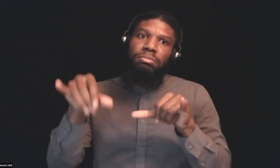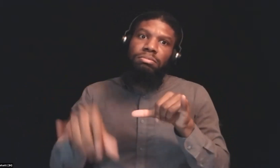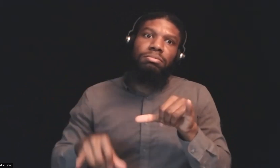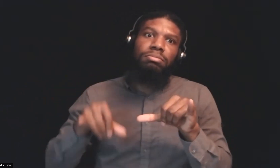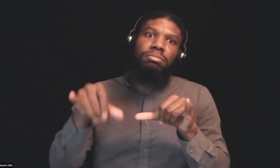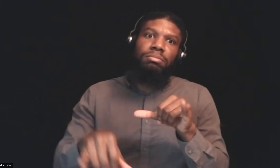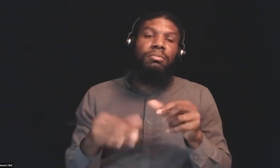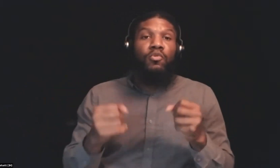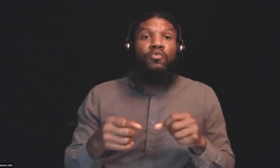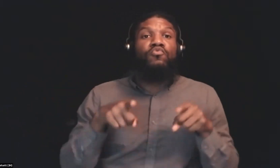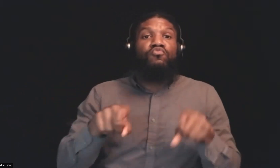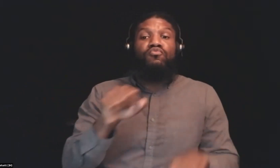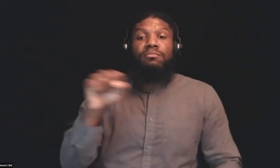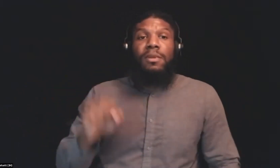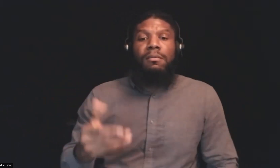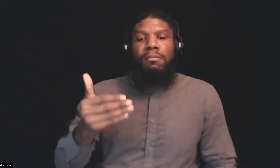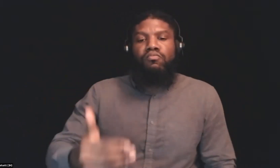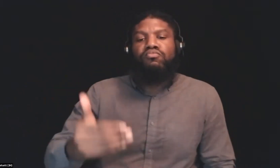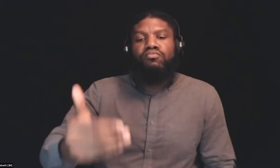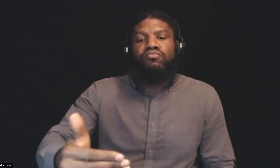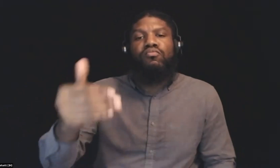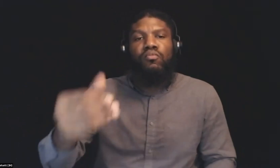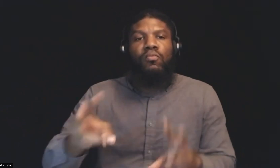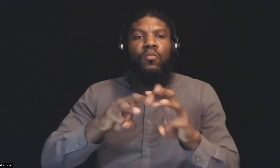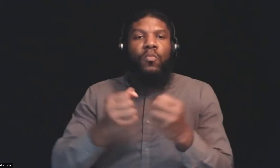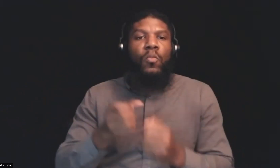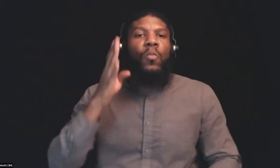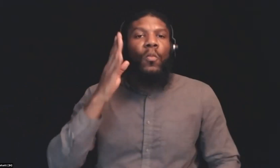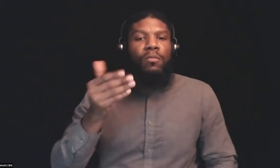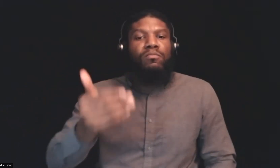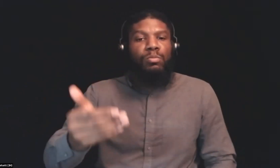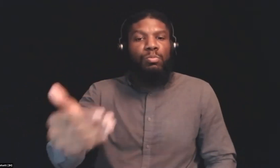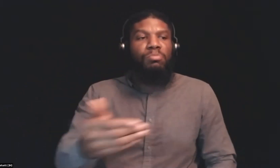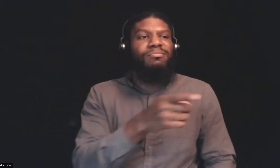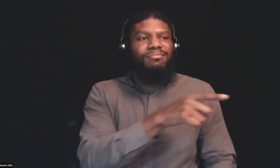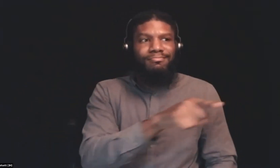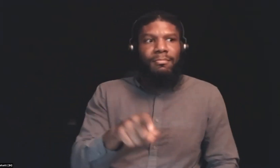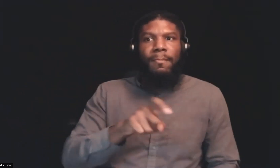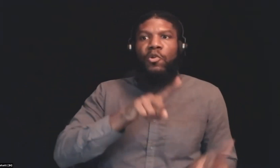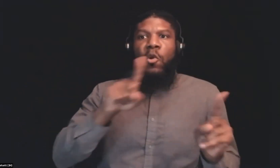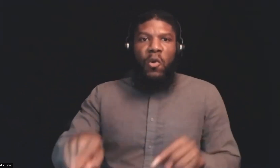throughout the semester and they have to attend so many of them. Those are some of the topics that we